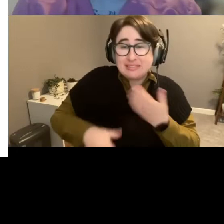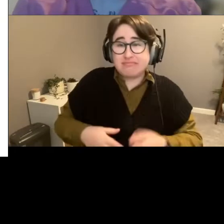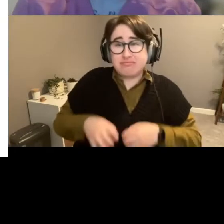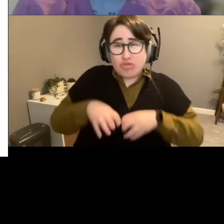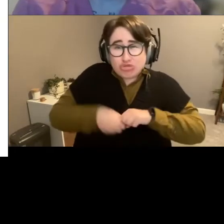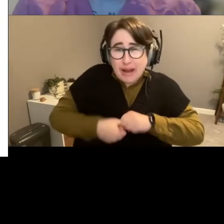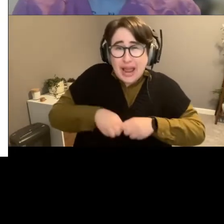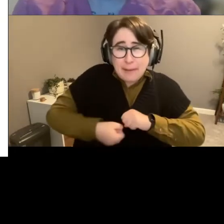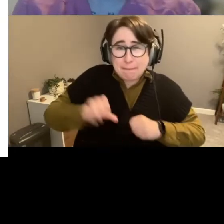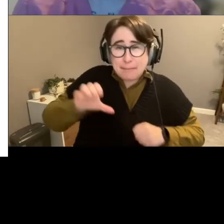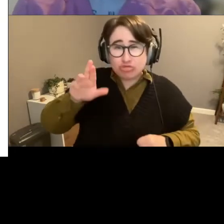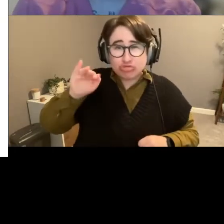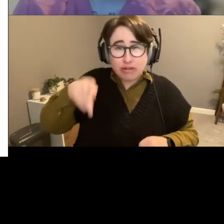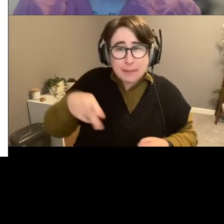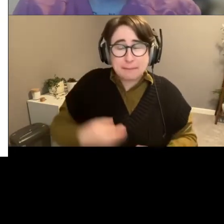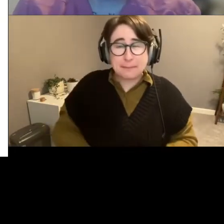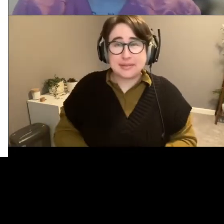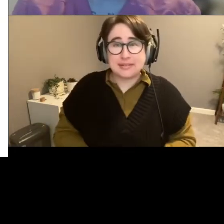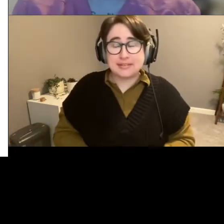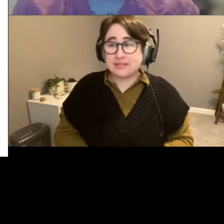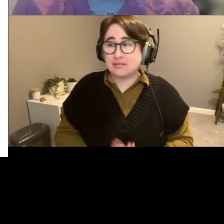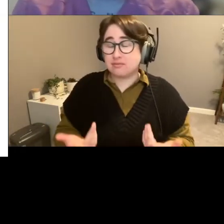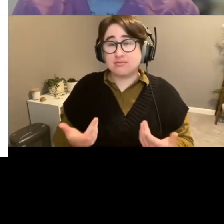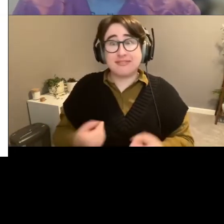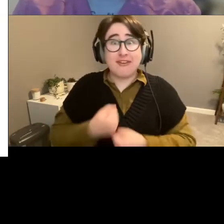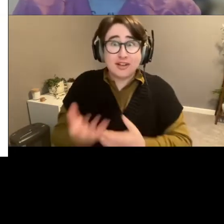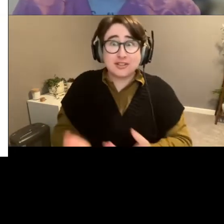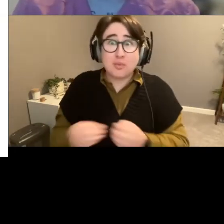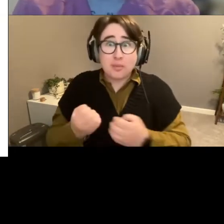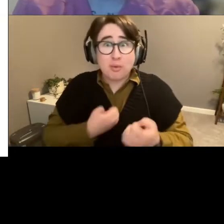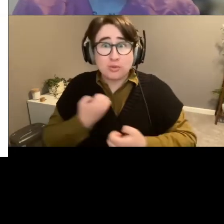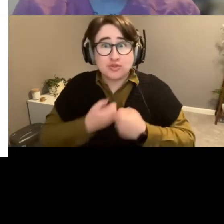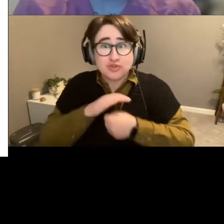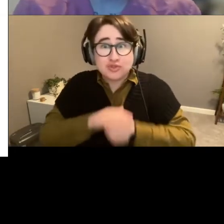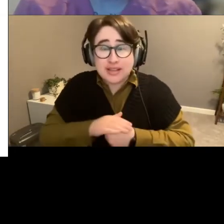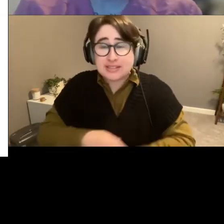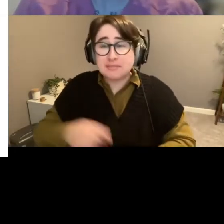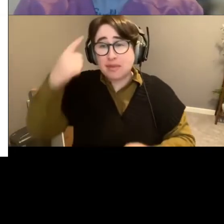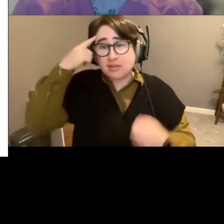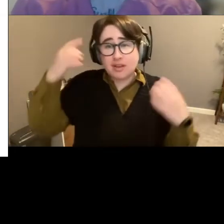so thinking about emotional stress and trauma and their mental health and wellbeing,